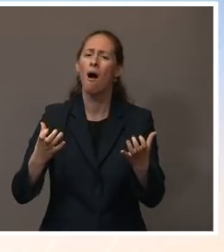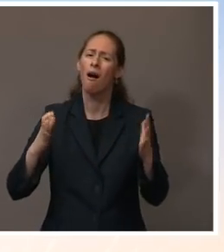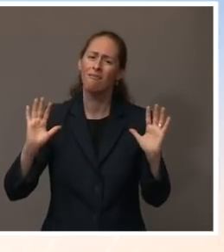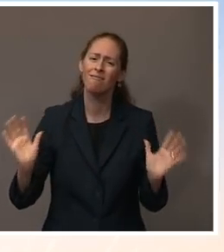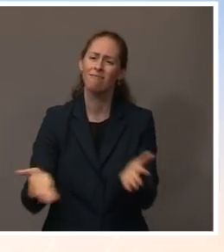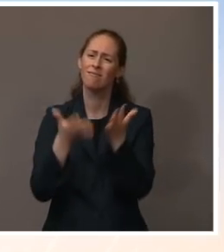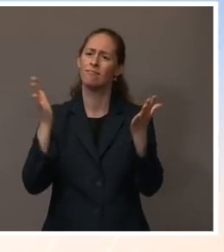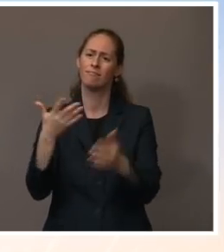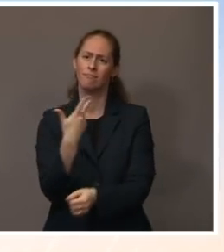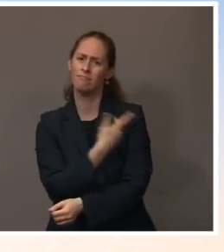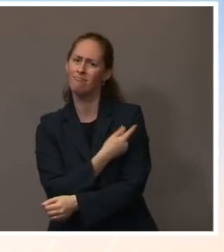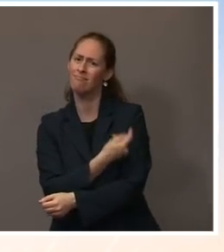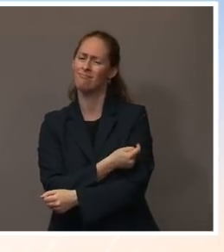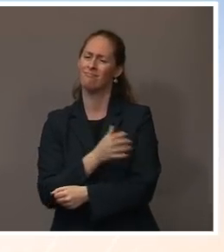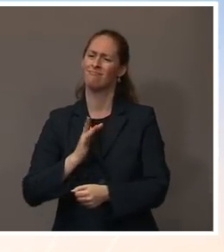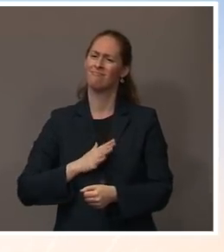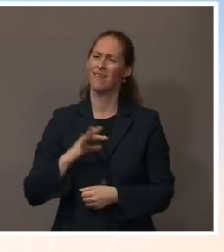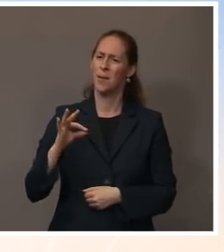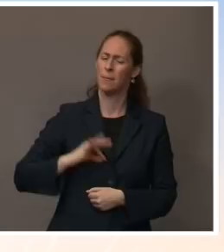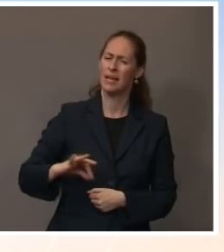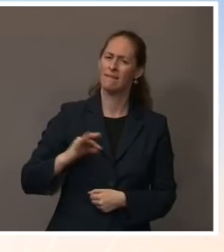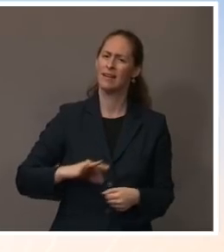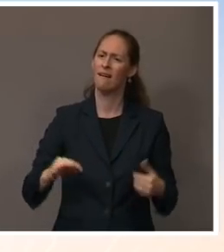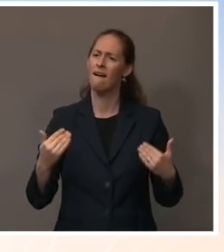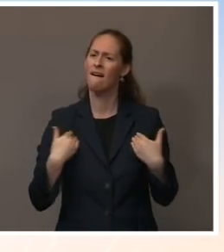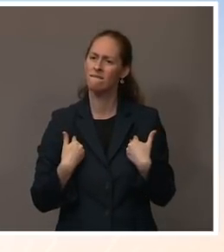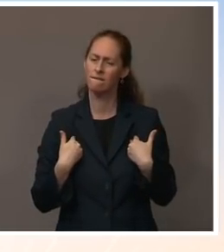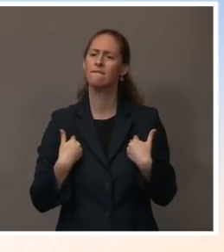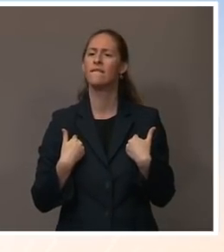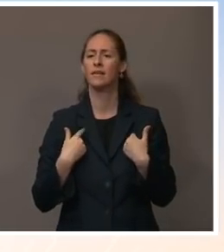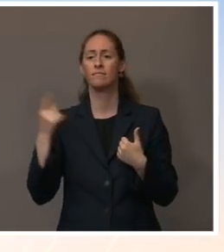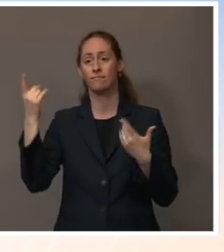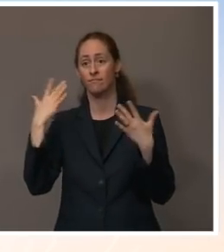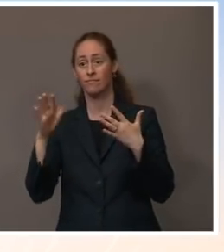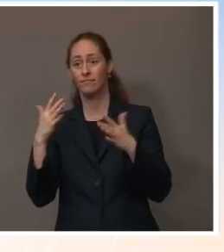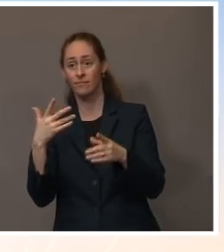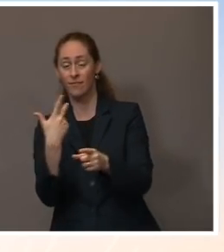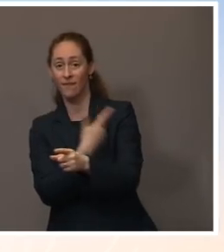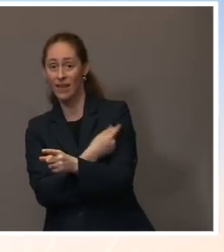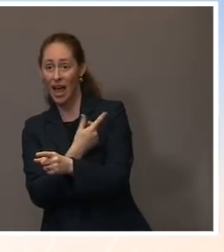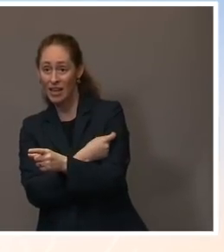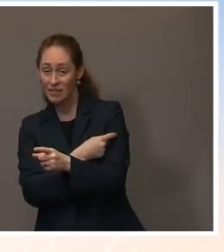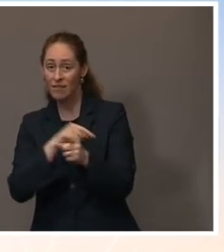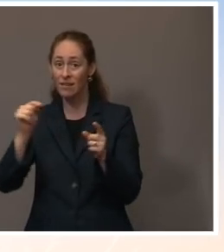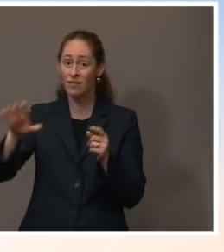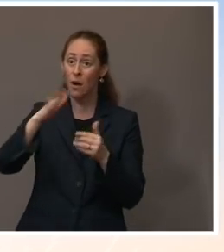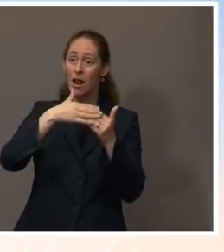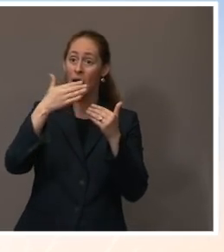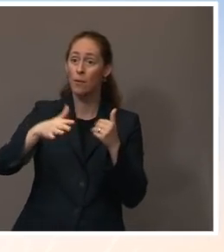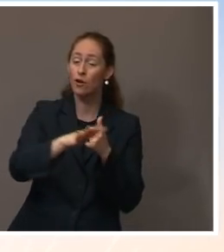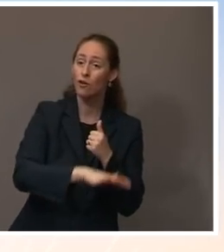And at the time, what the President said is, "If you are vaccinated, your neighbors are vaccinated, you can all have a backyard barbecue."